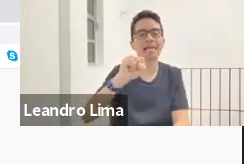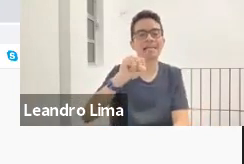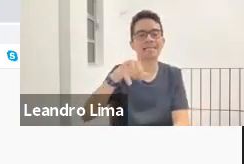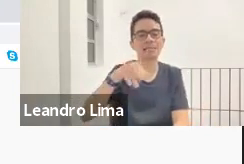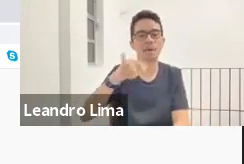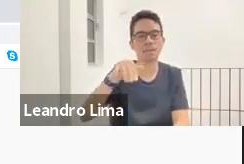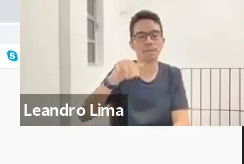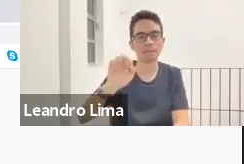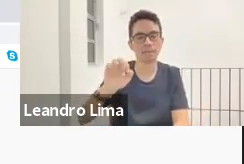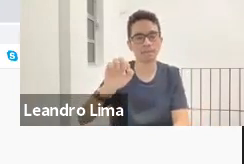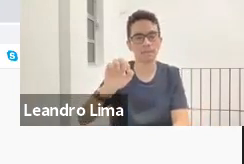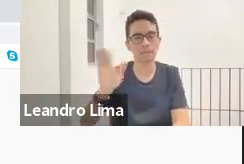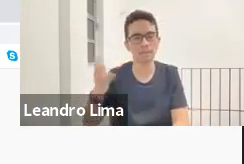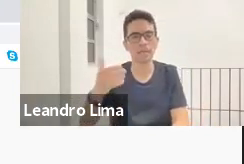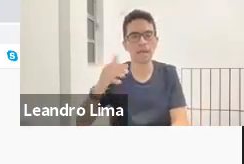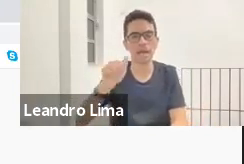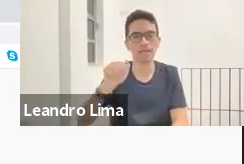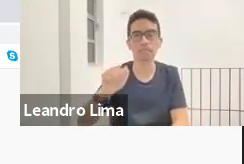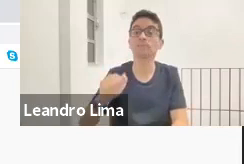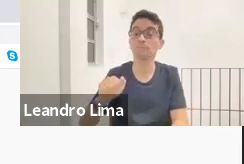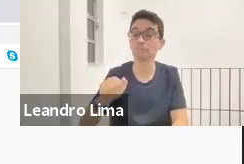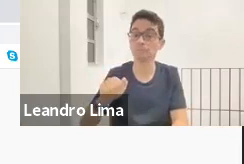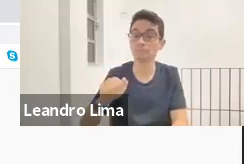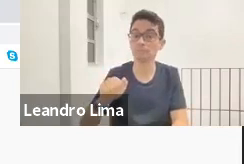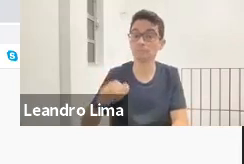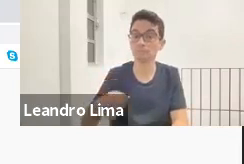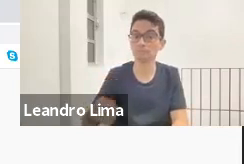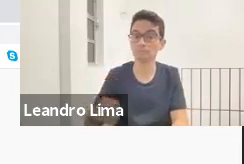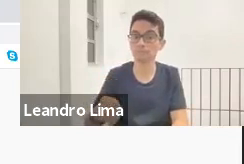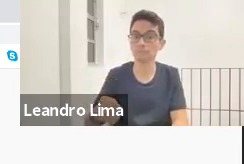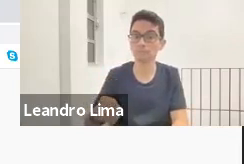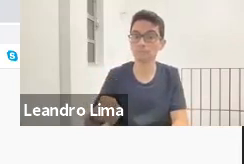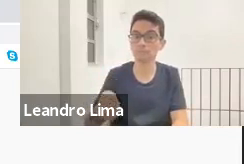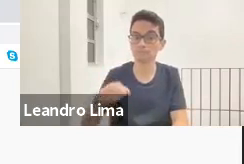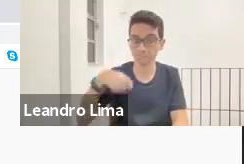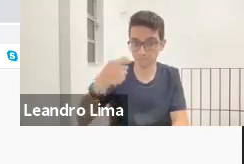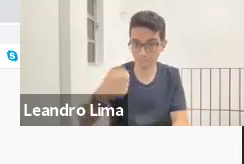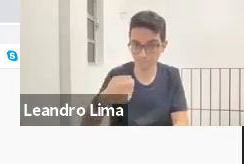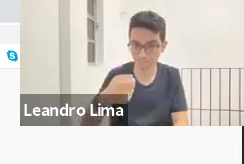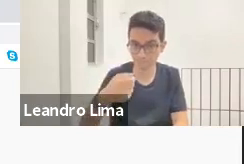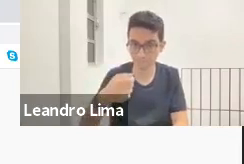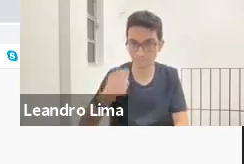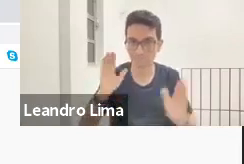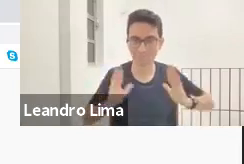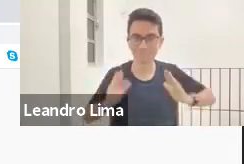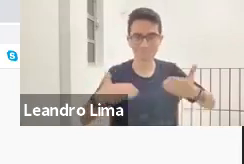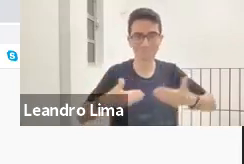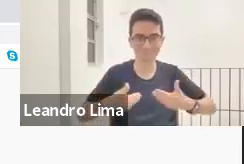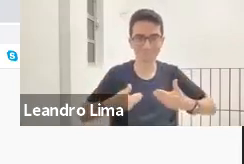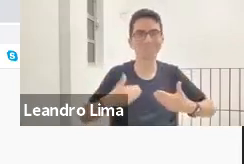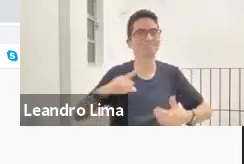different ways. ways. And together they are And together they are very they produce a very productive personality but they could they personality but they could